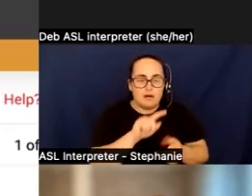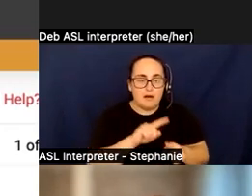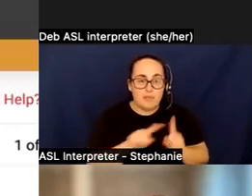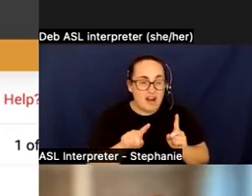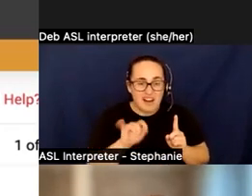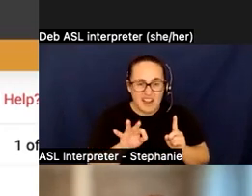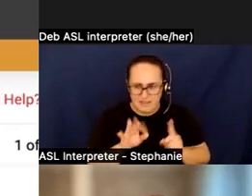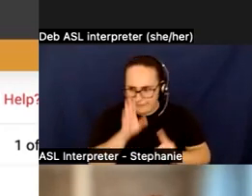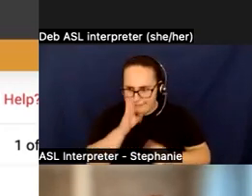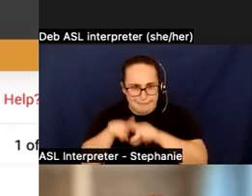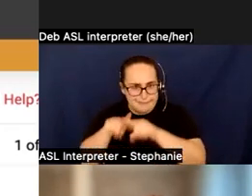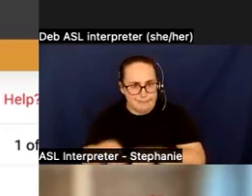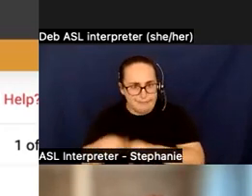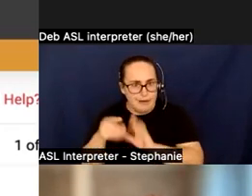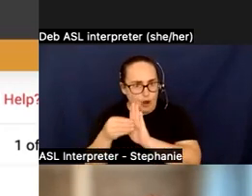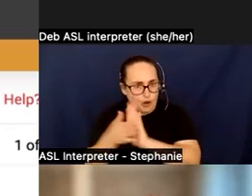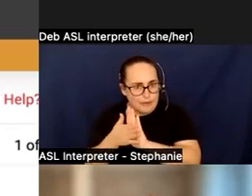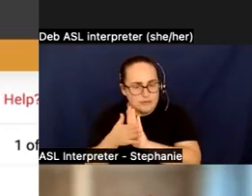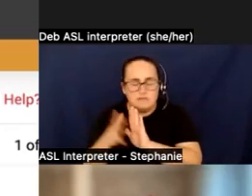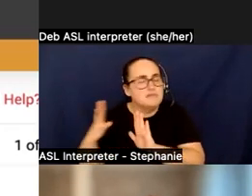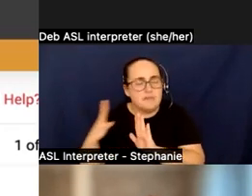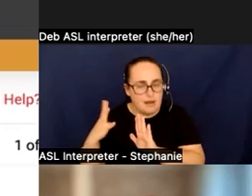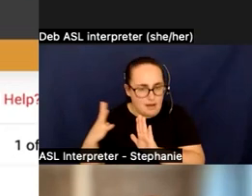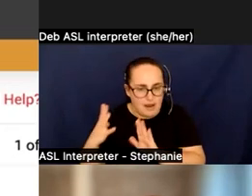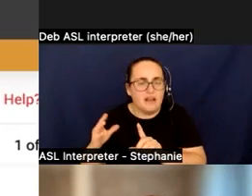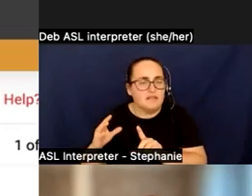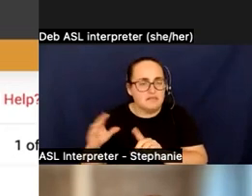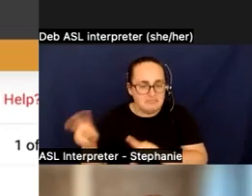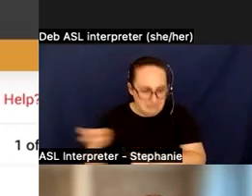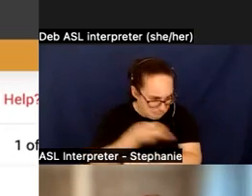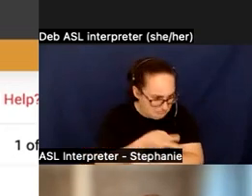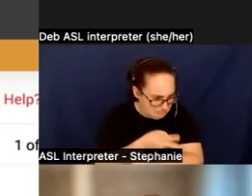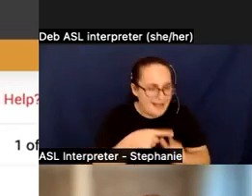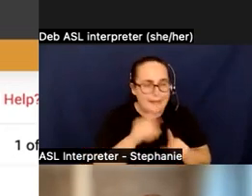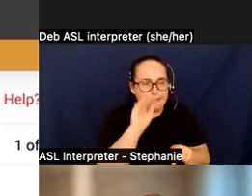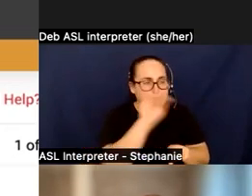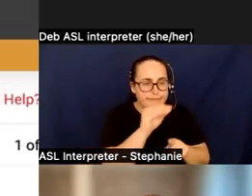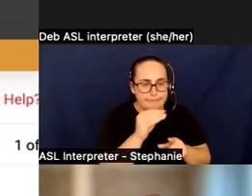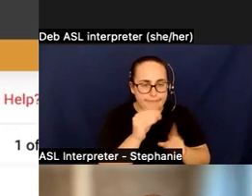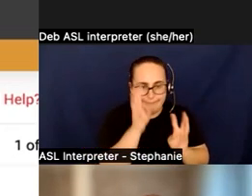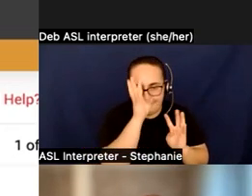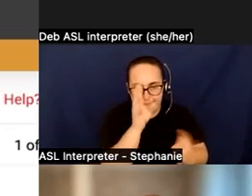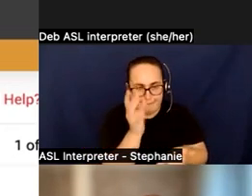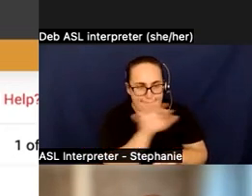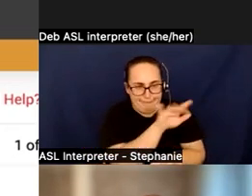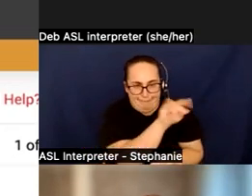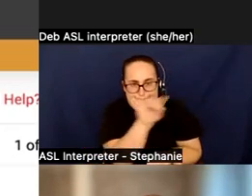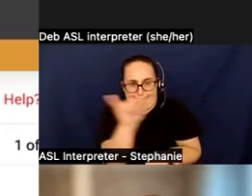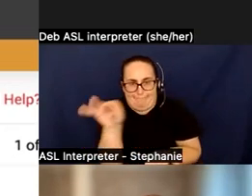just upload a PDF or a doc of your project plan, that is fine. All right. So again, once you've